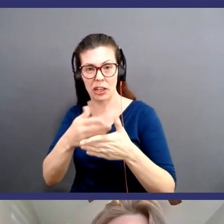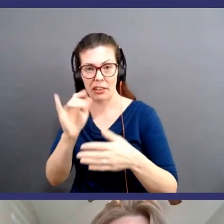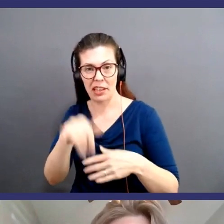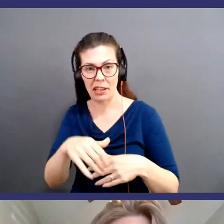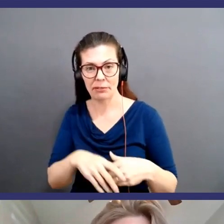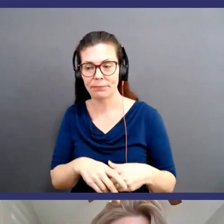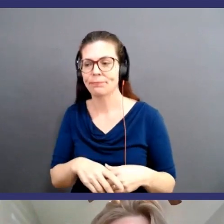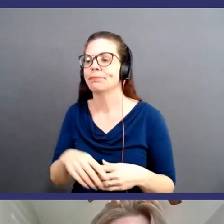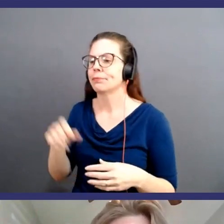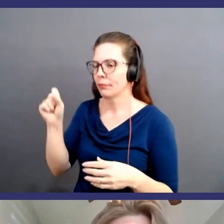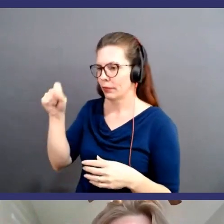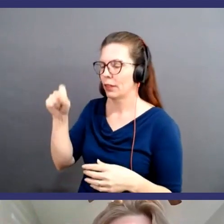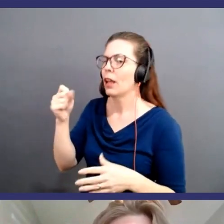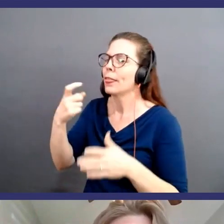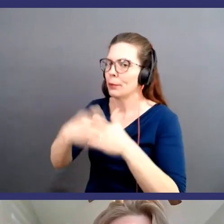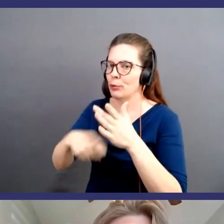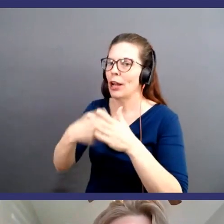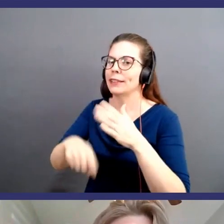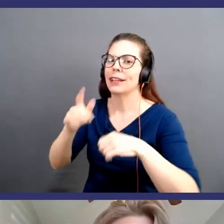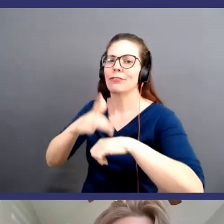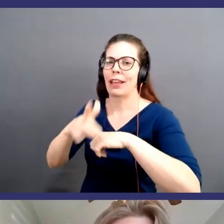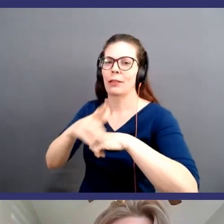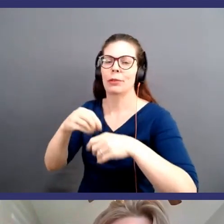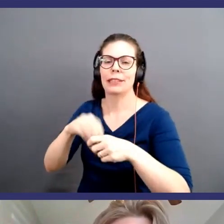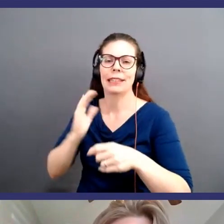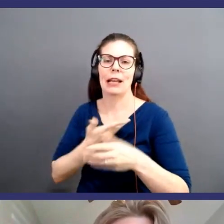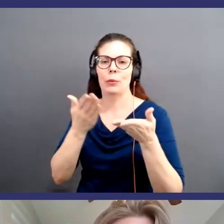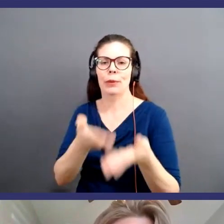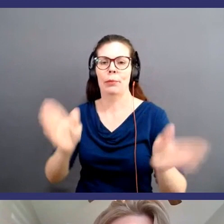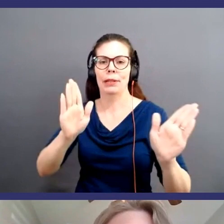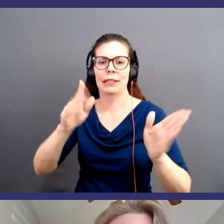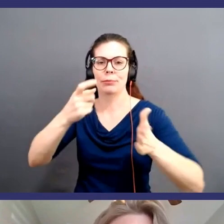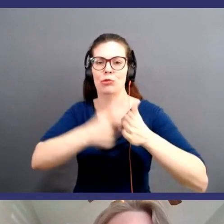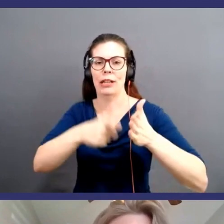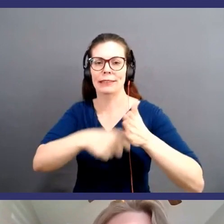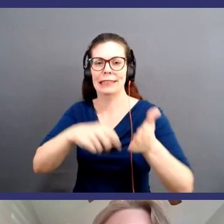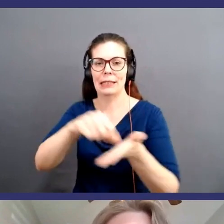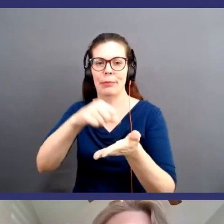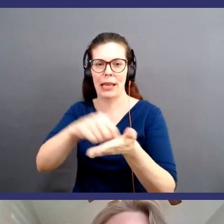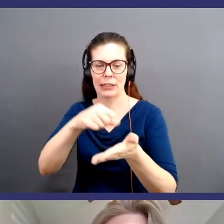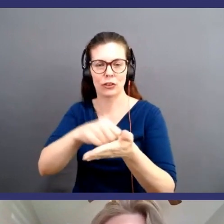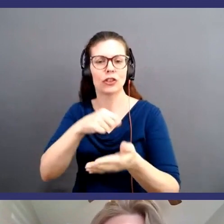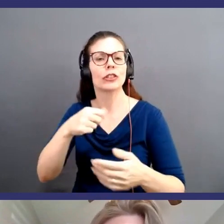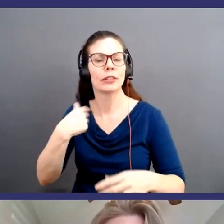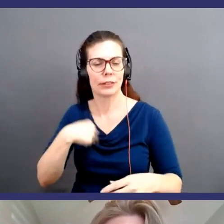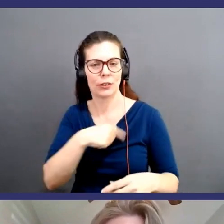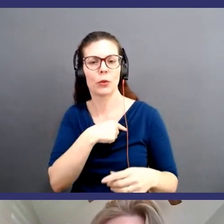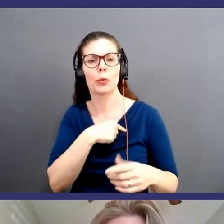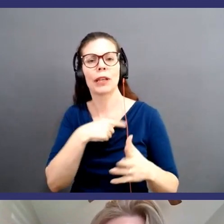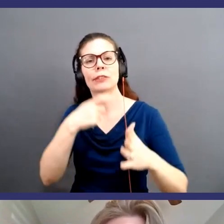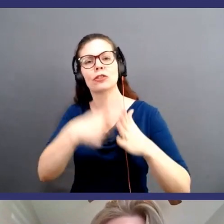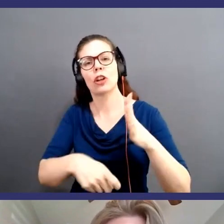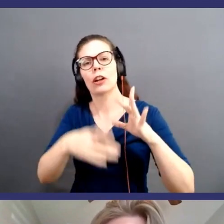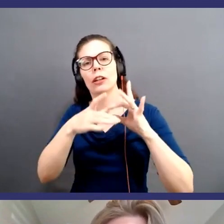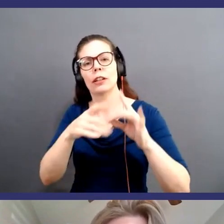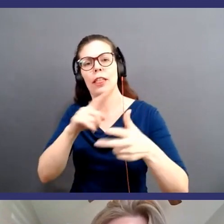Yeah, the pricing is available in our public pricing page. So we charge on three dimensions primarily,